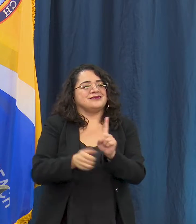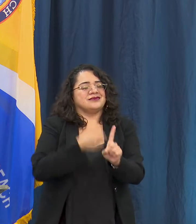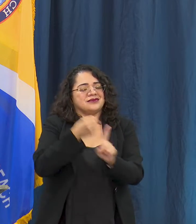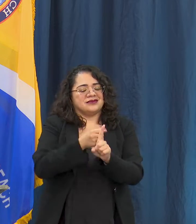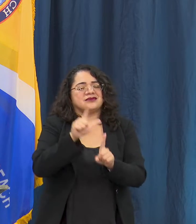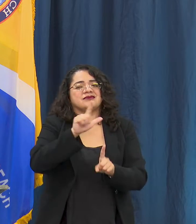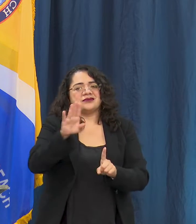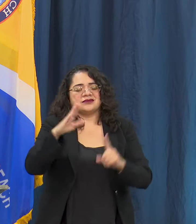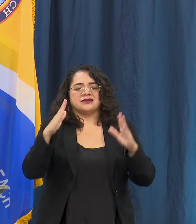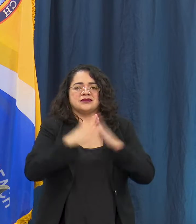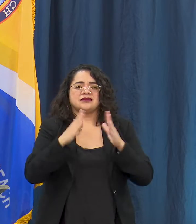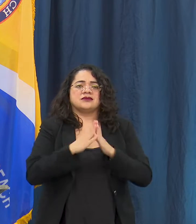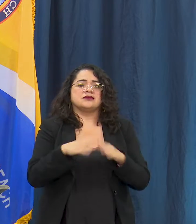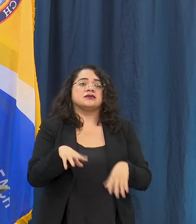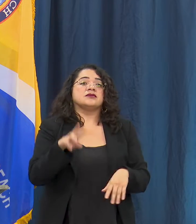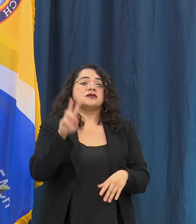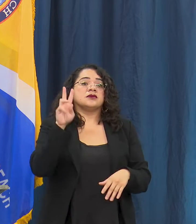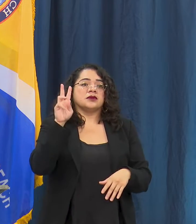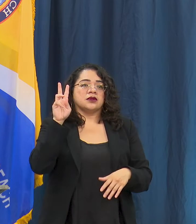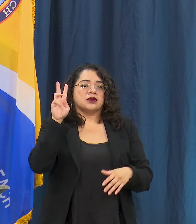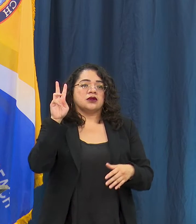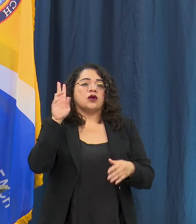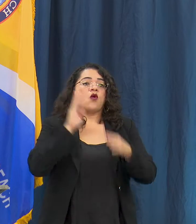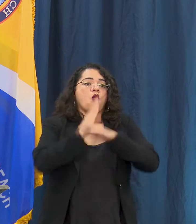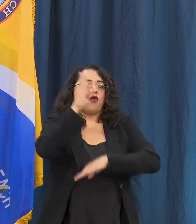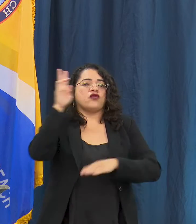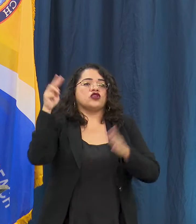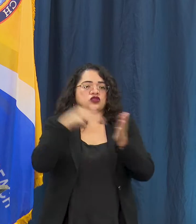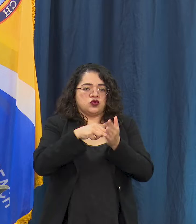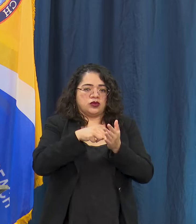2,100 individuals that have tested positive for COVID-19,